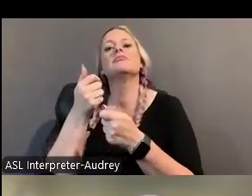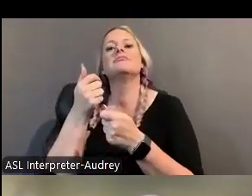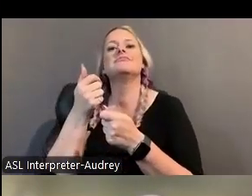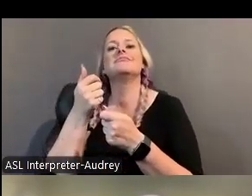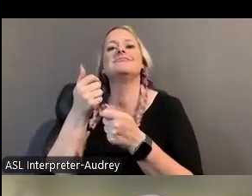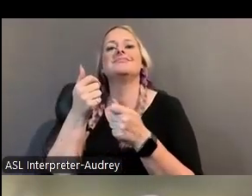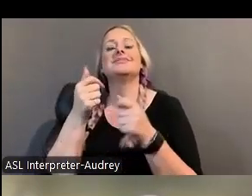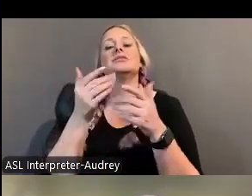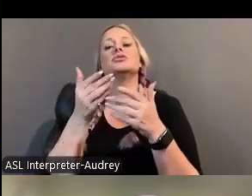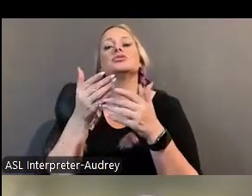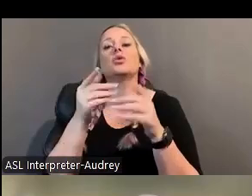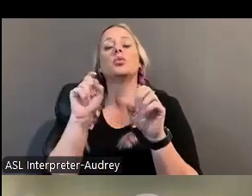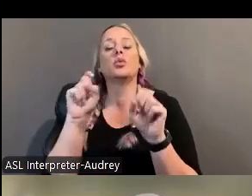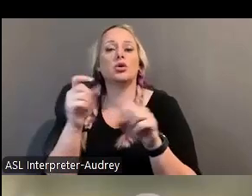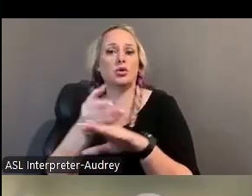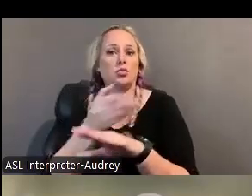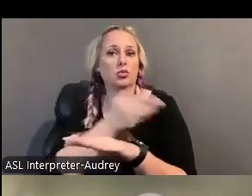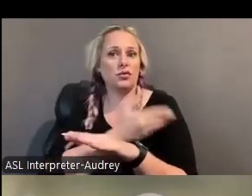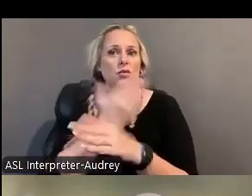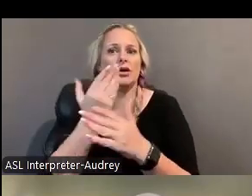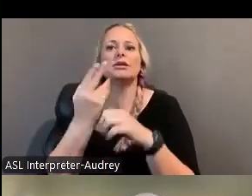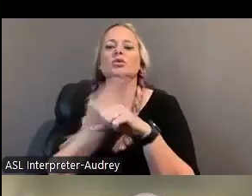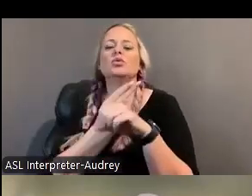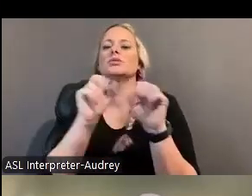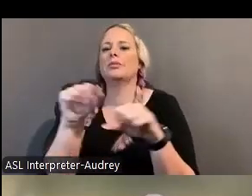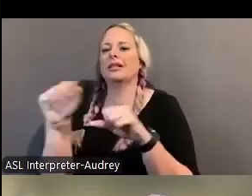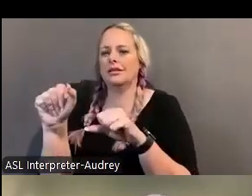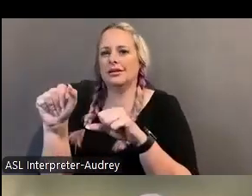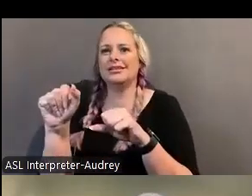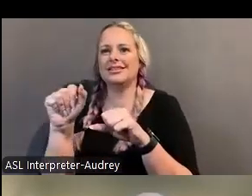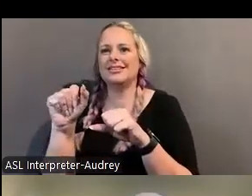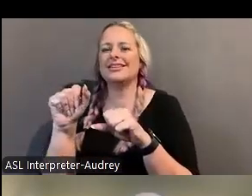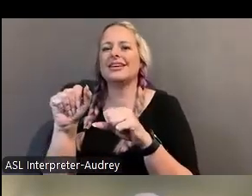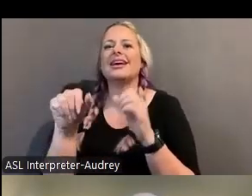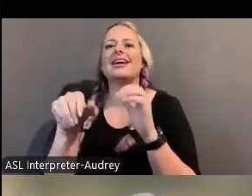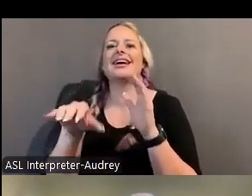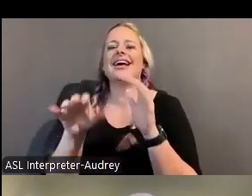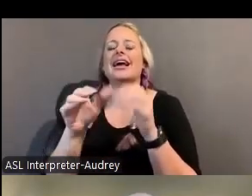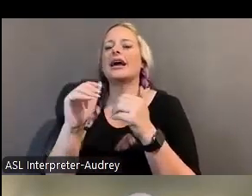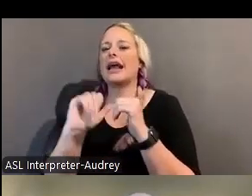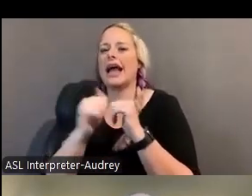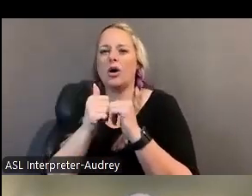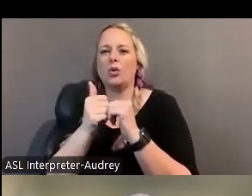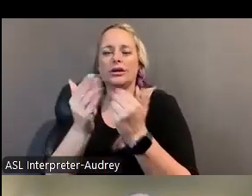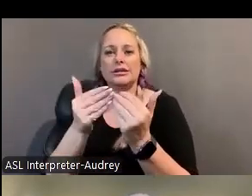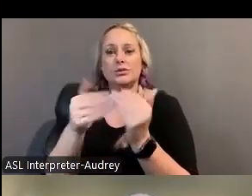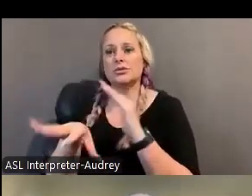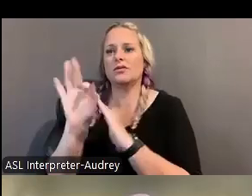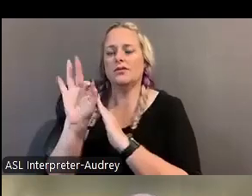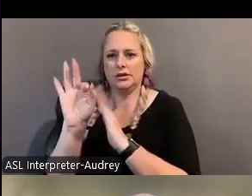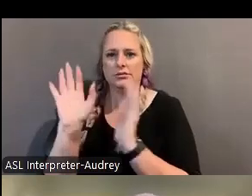we could work on was the usability of the toolkit itself and the findability of it. So, those were